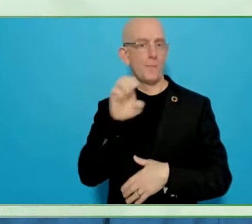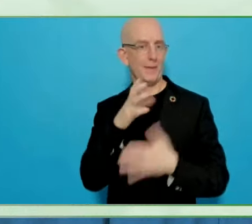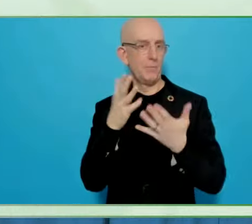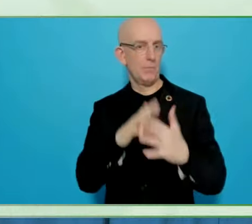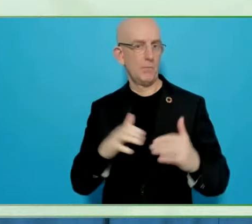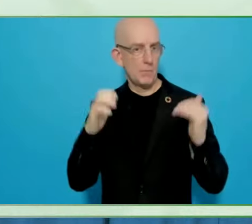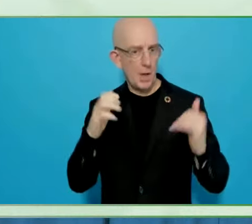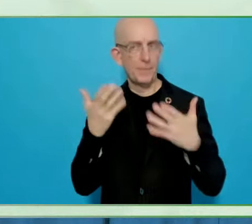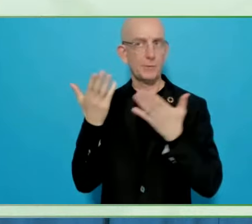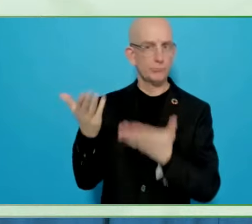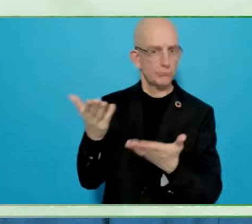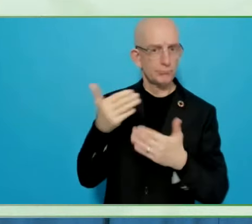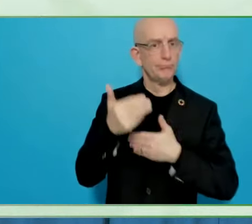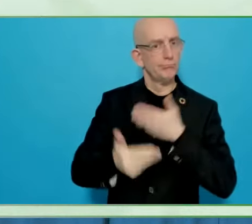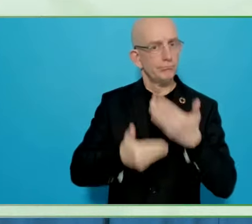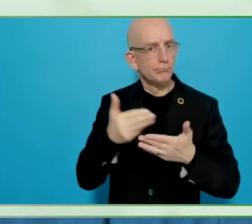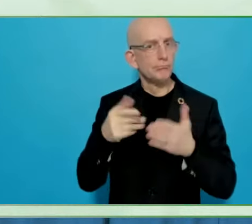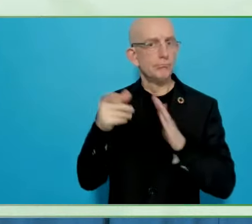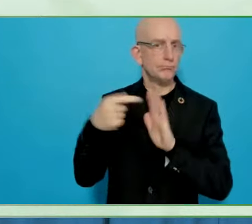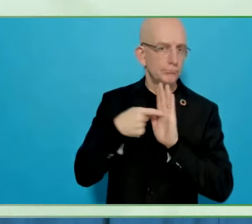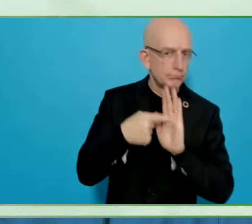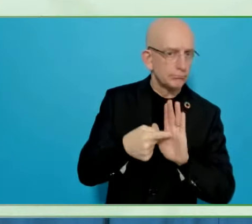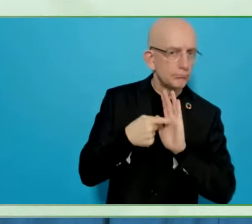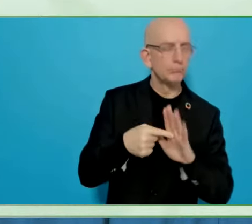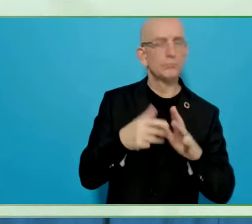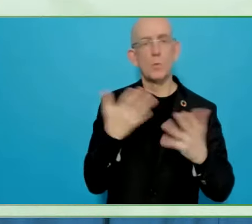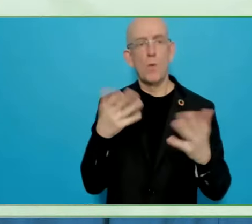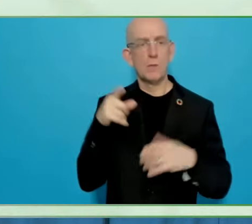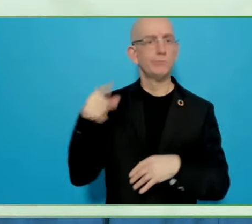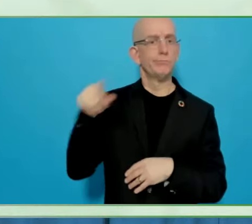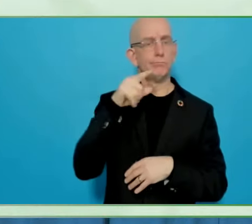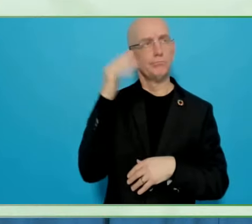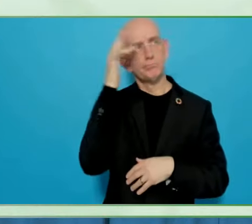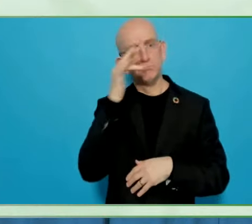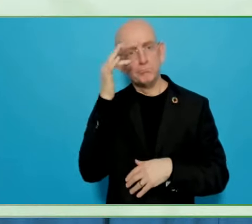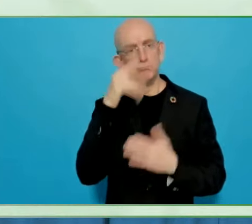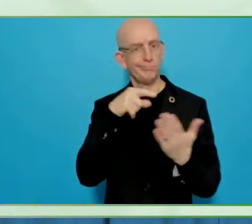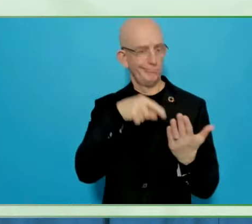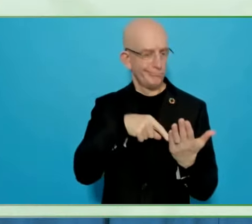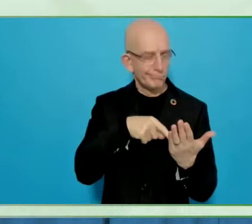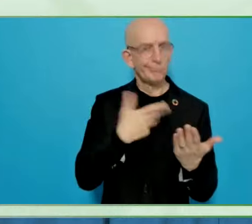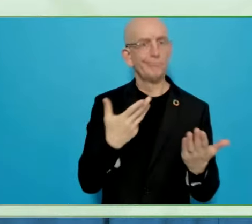I would like to say that the idea of accessibility is to support